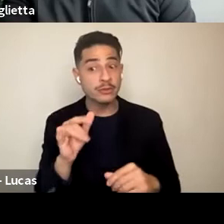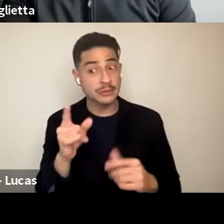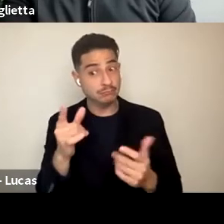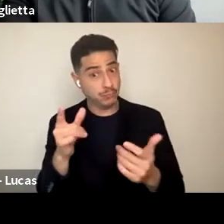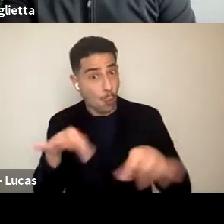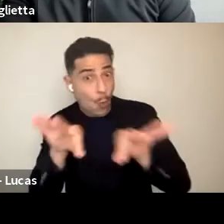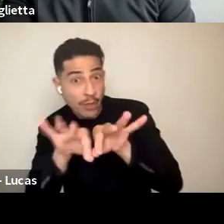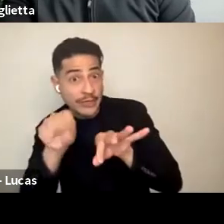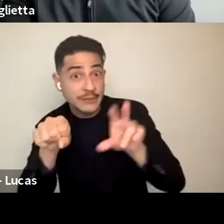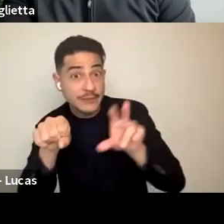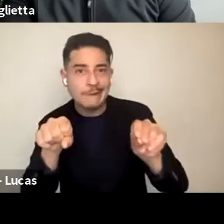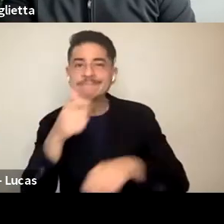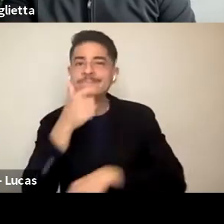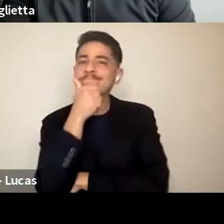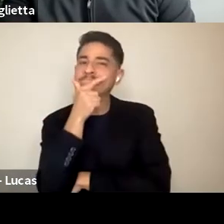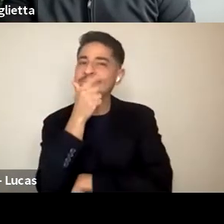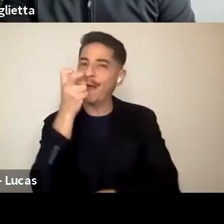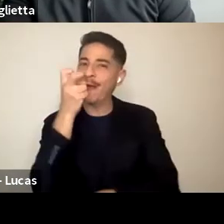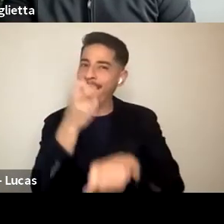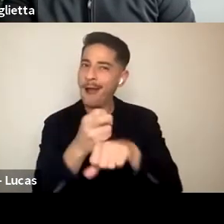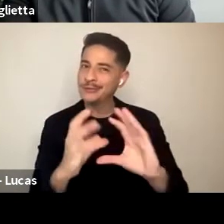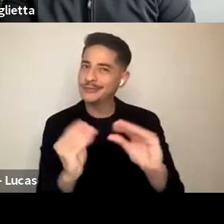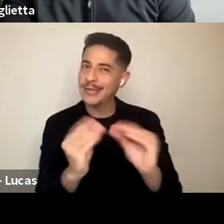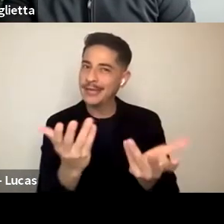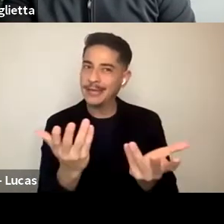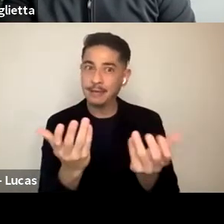really interesting. I don't know that that many people actually really look at that.